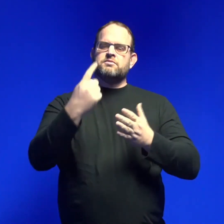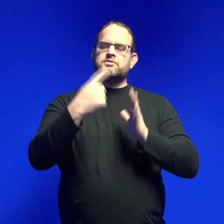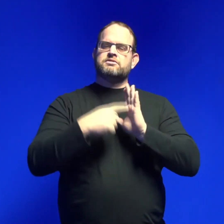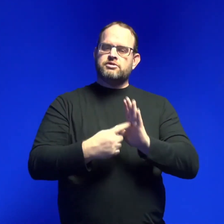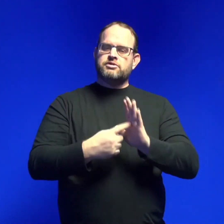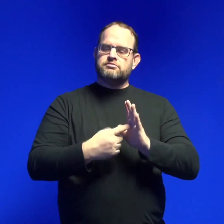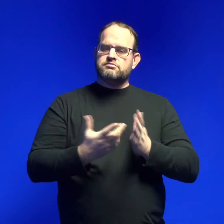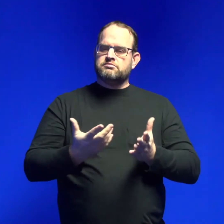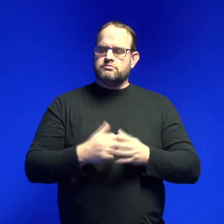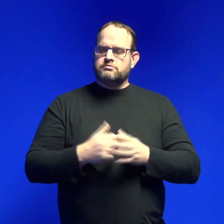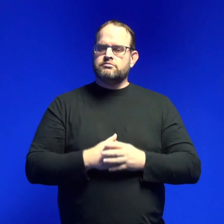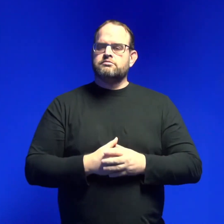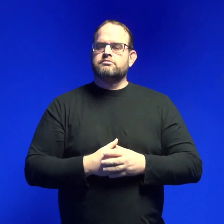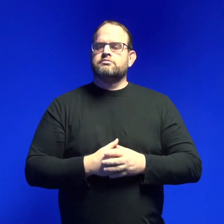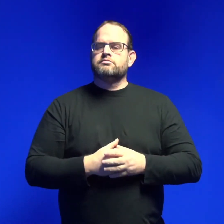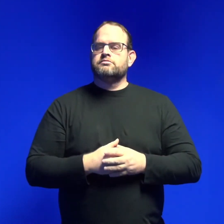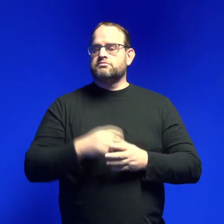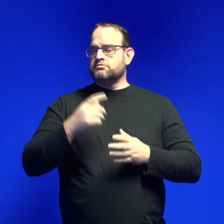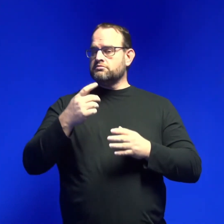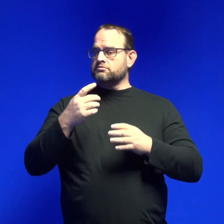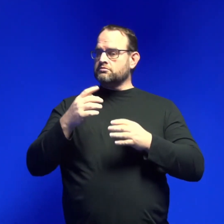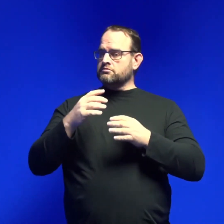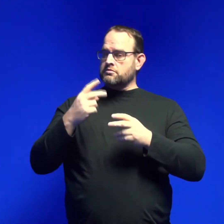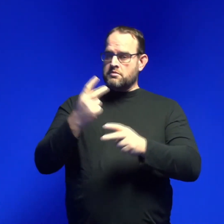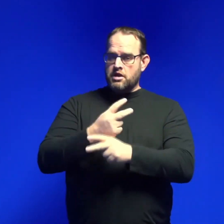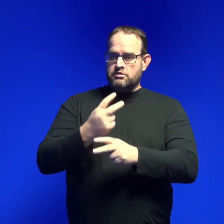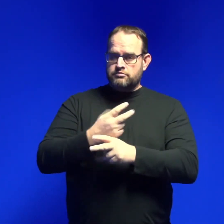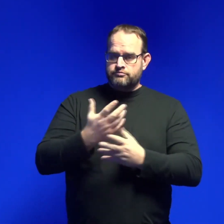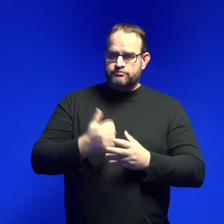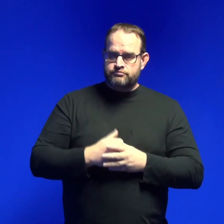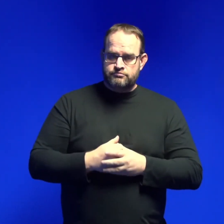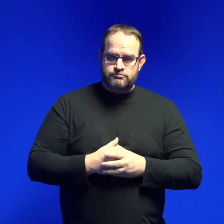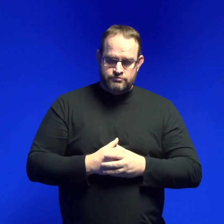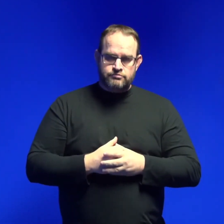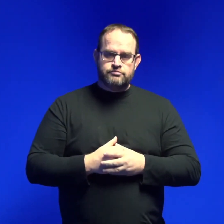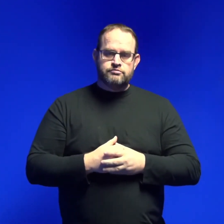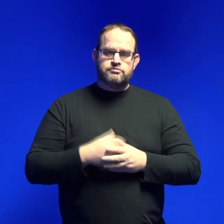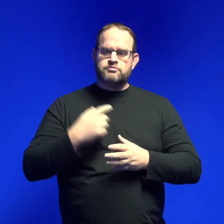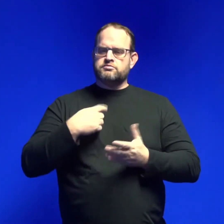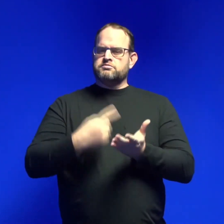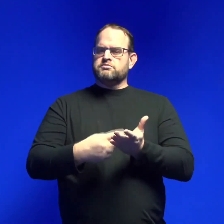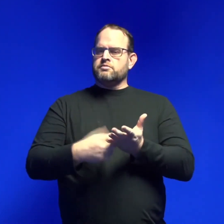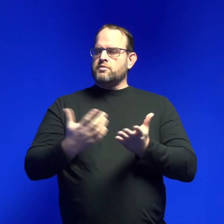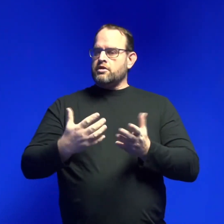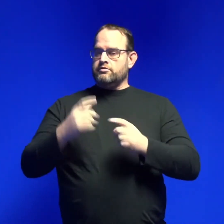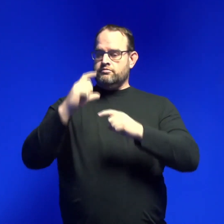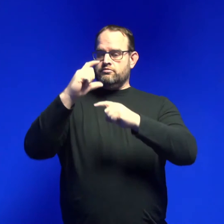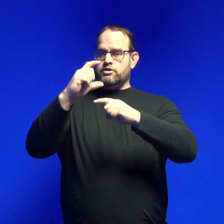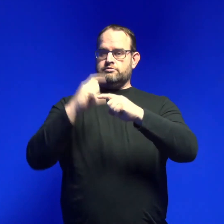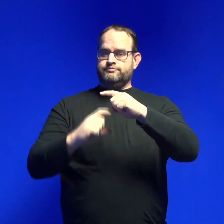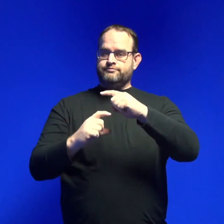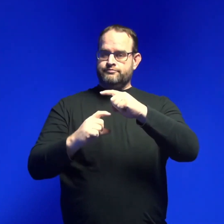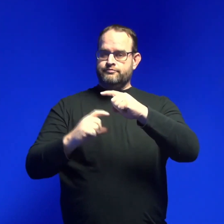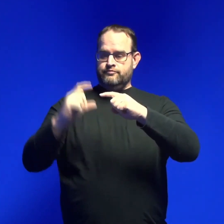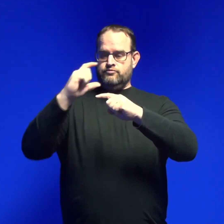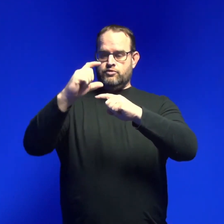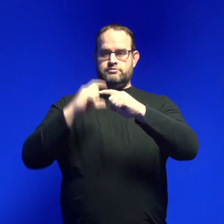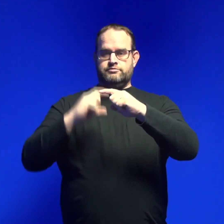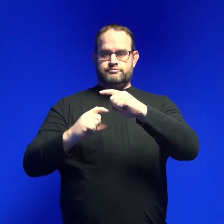As an example, in Mathematics, I use this certain sign when discussing fractions.